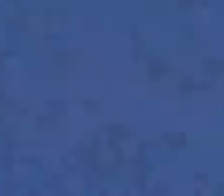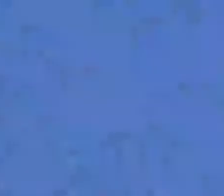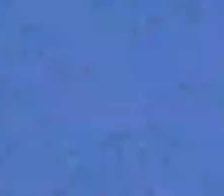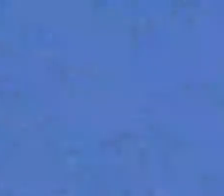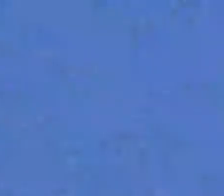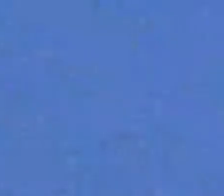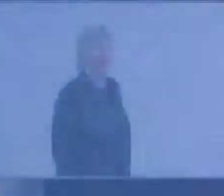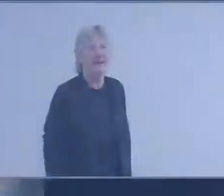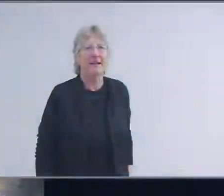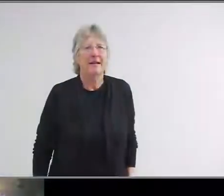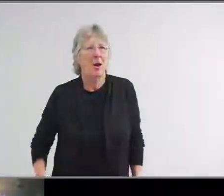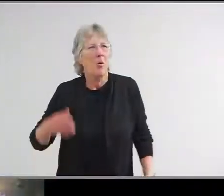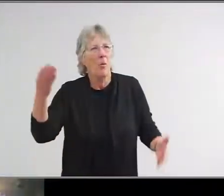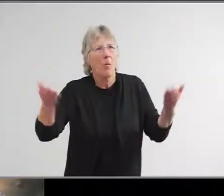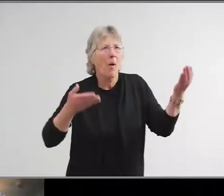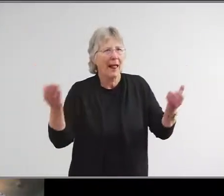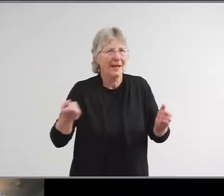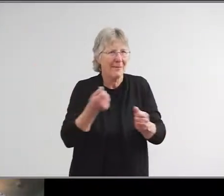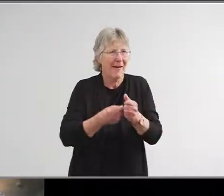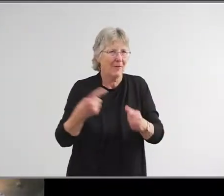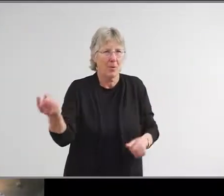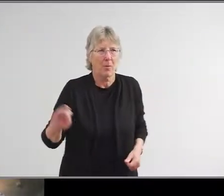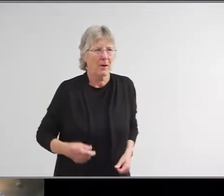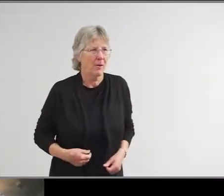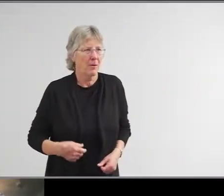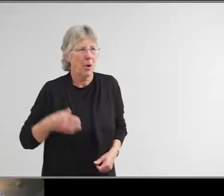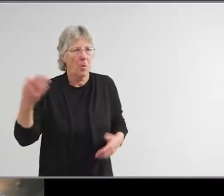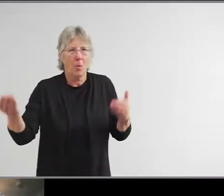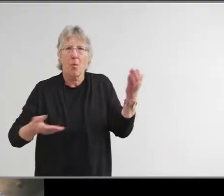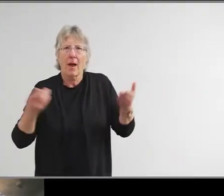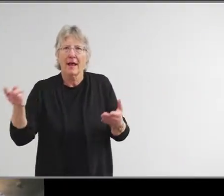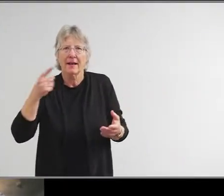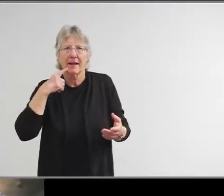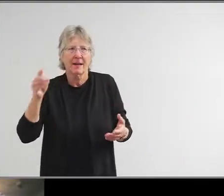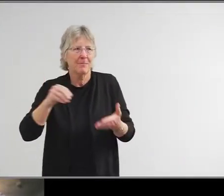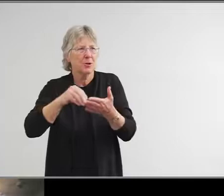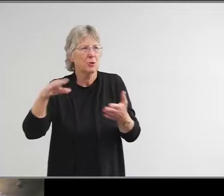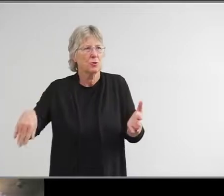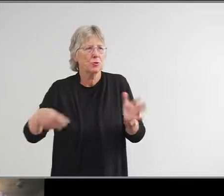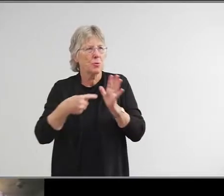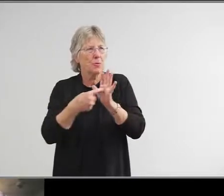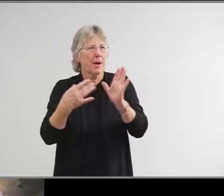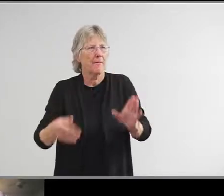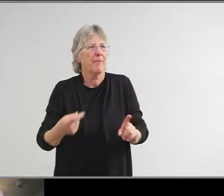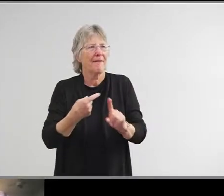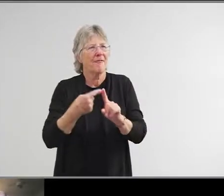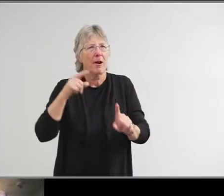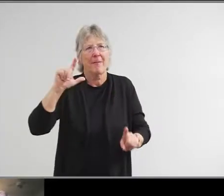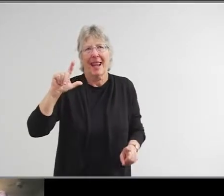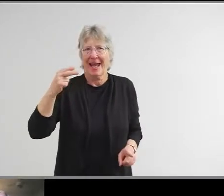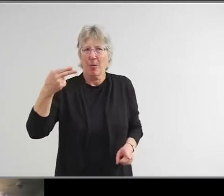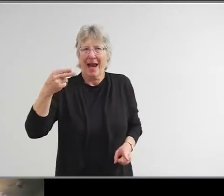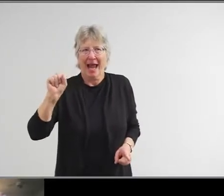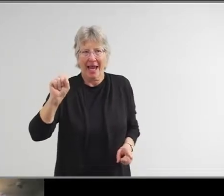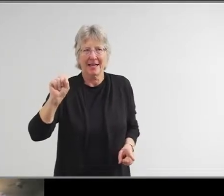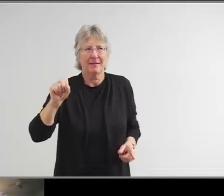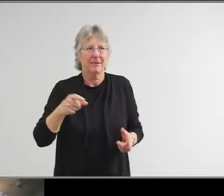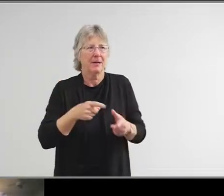Welcome everyone. Welcome to our student rep from Lakewood High School, we have Wisdom Holland.